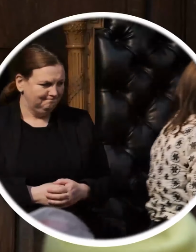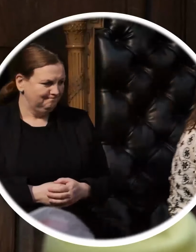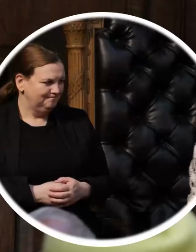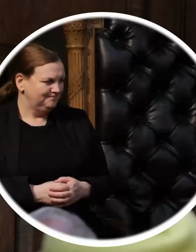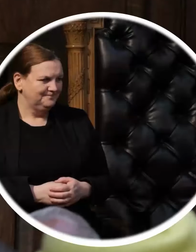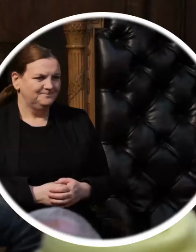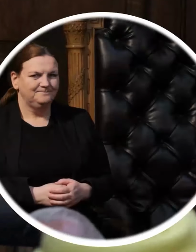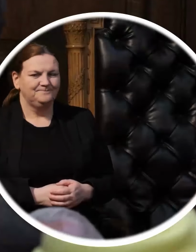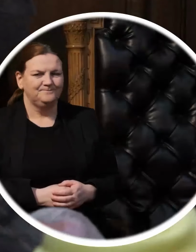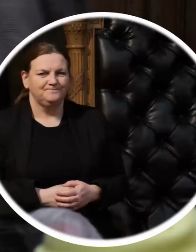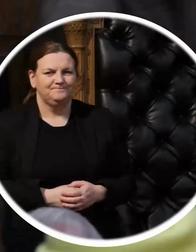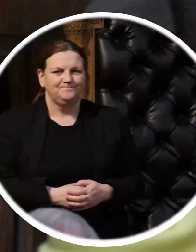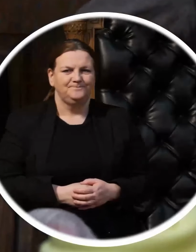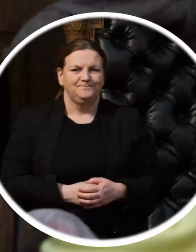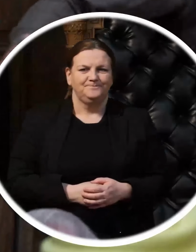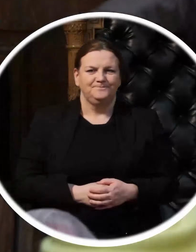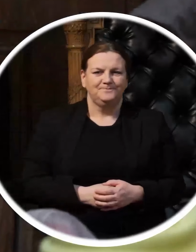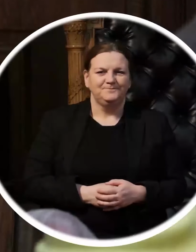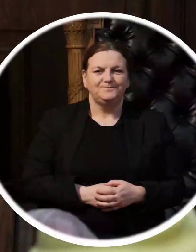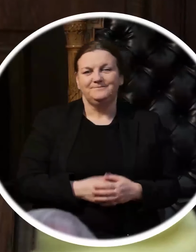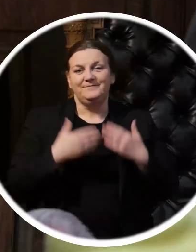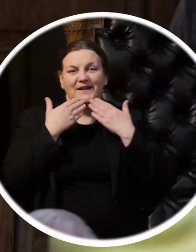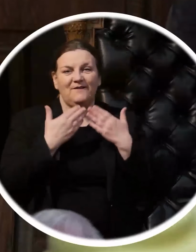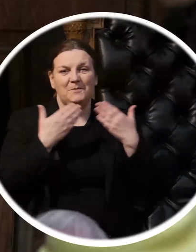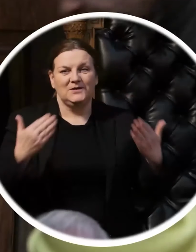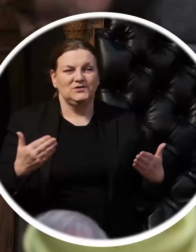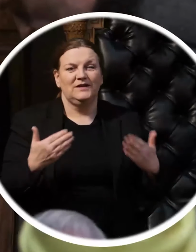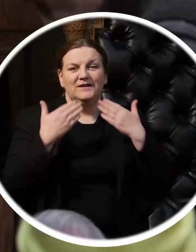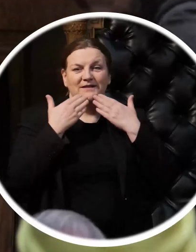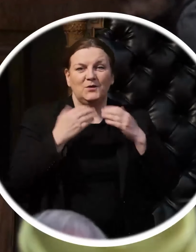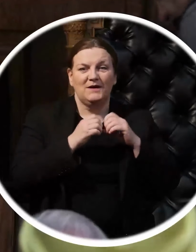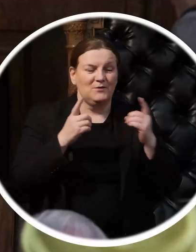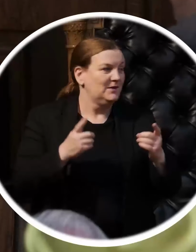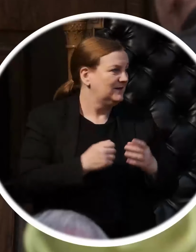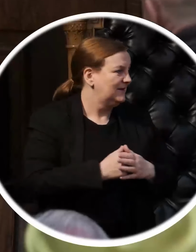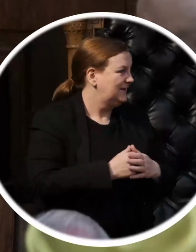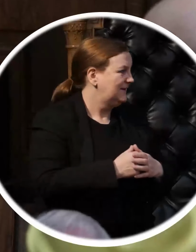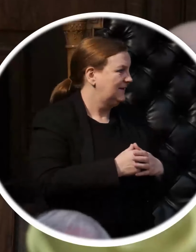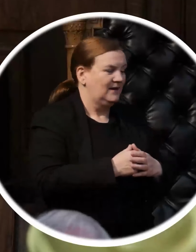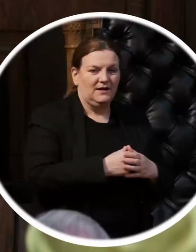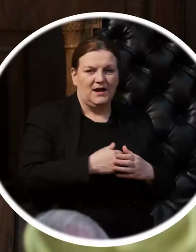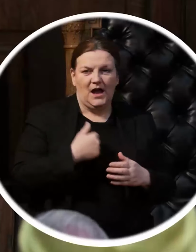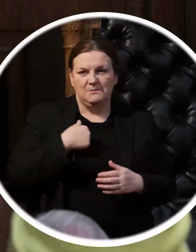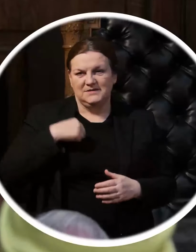Thank you. Thank you very much, thank you everybody. I'll just pull that down because I'm very, very small. So there we are.